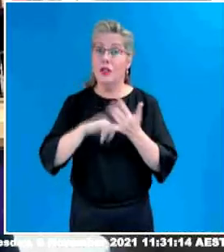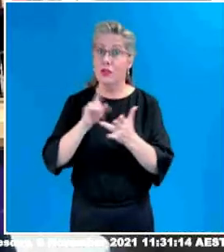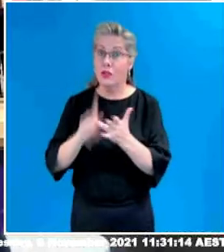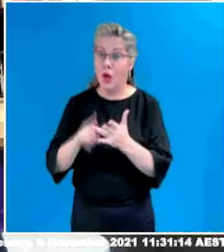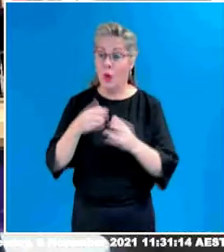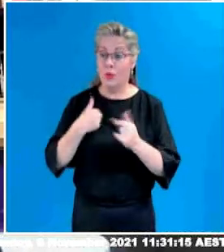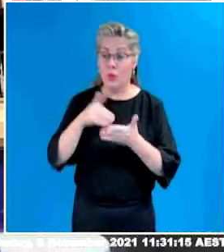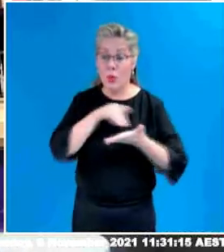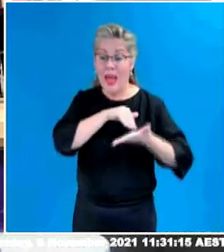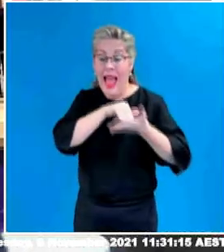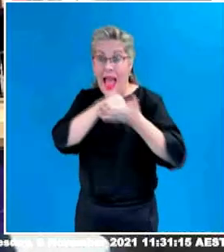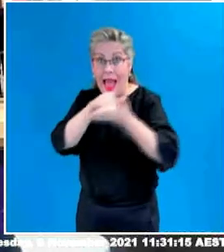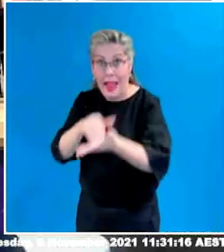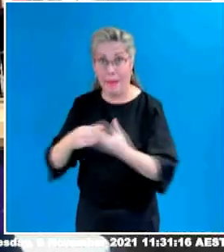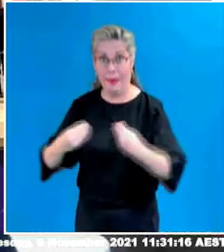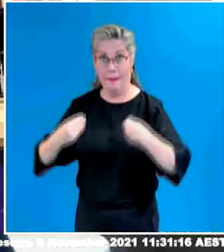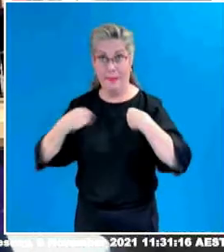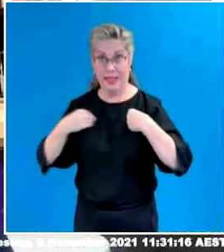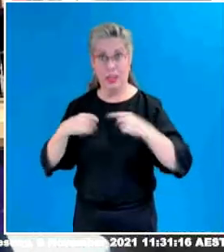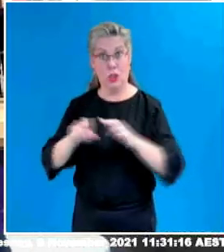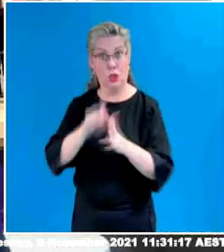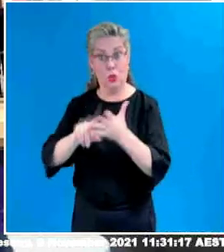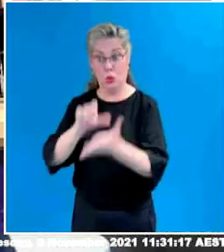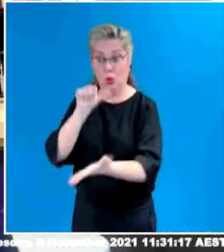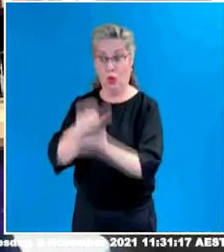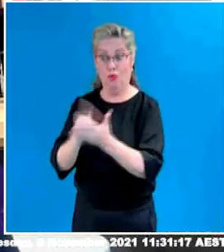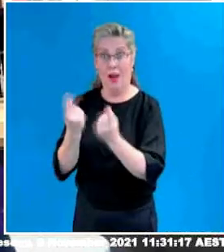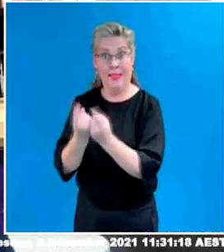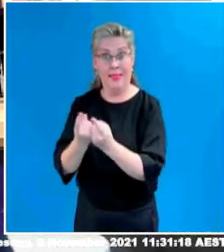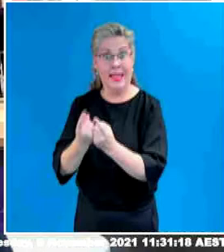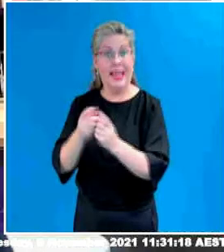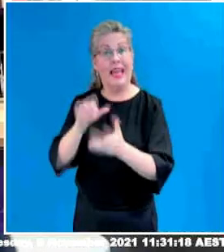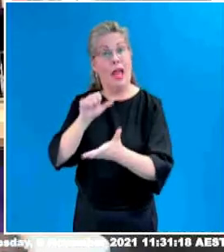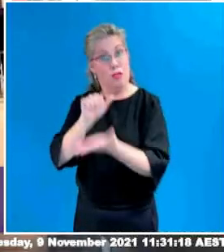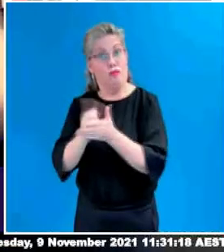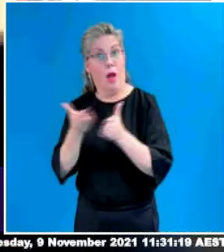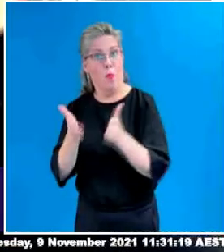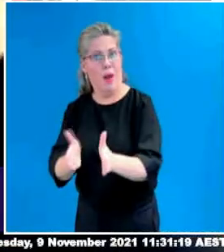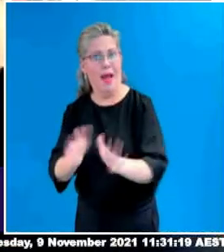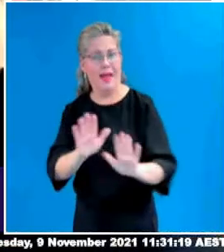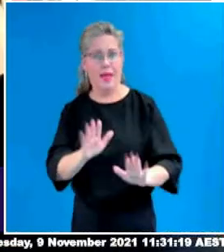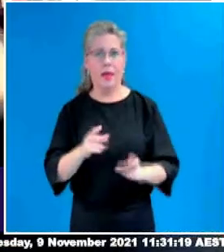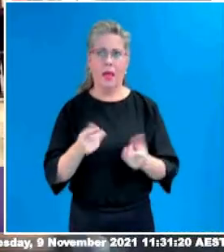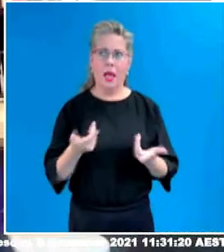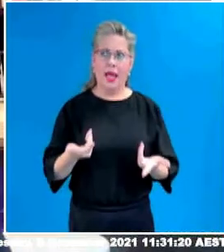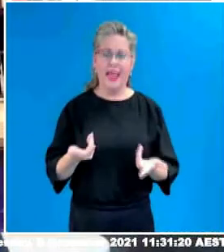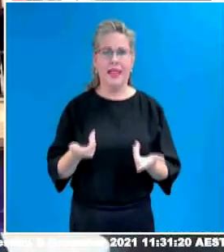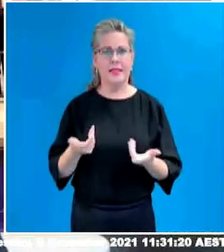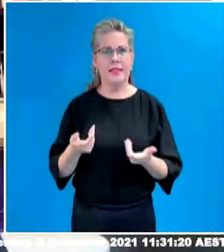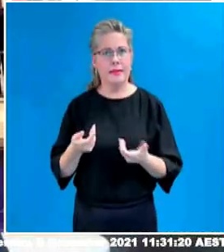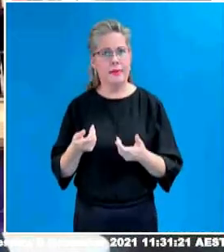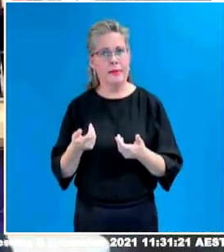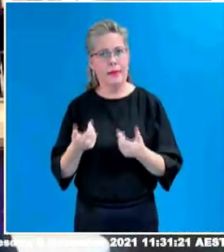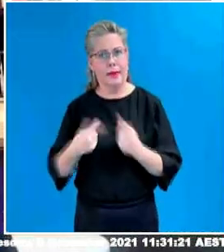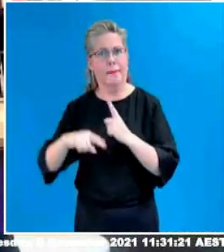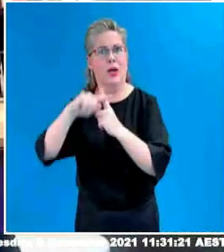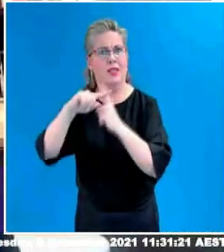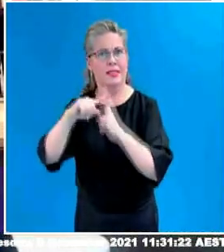So human rights due diligence, if companies understand it and implement it properly, is a way of identifying and preventing